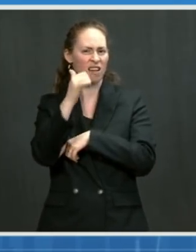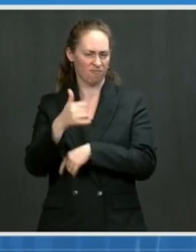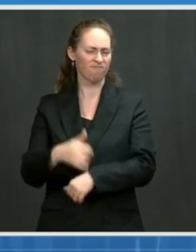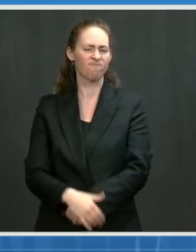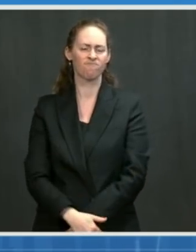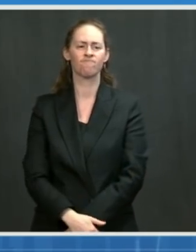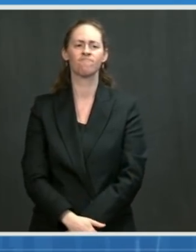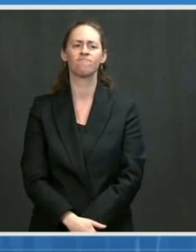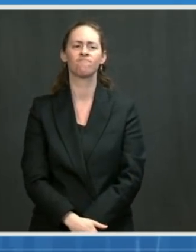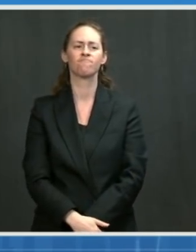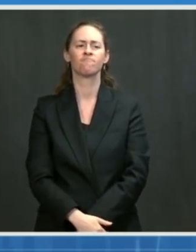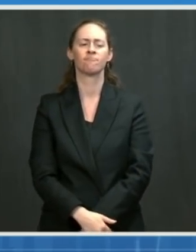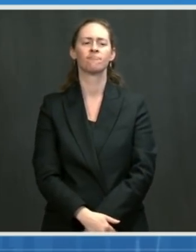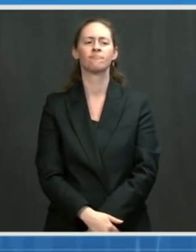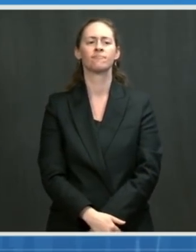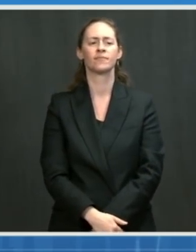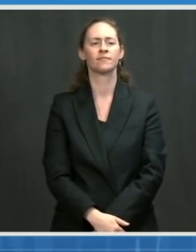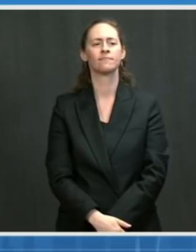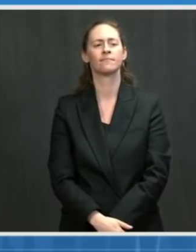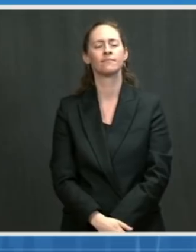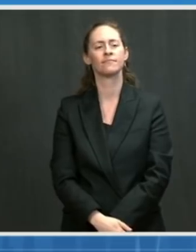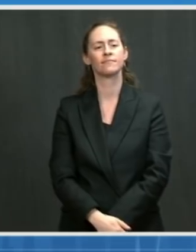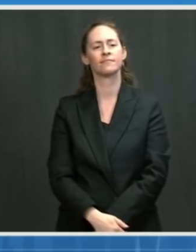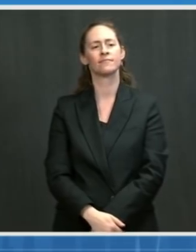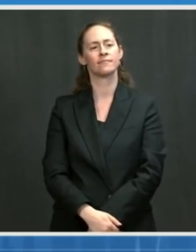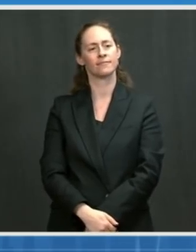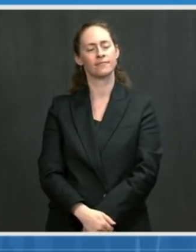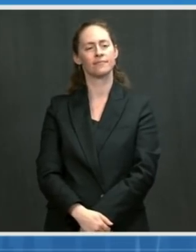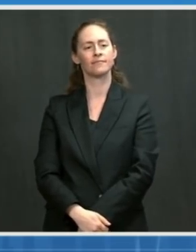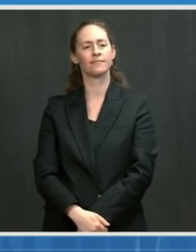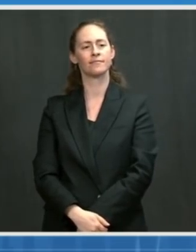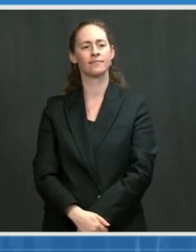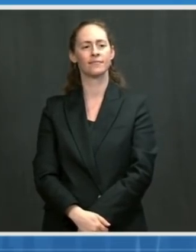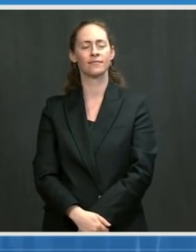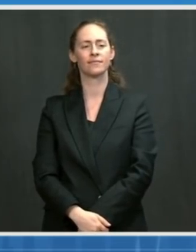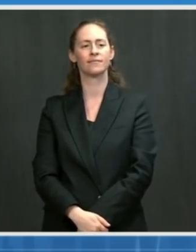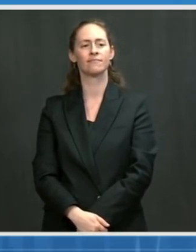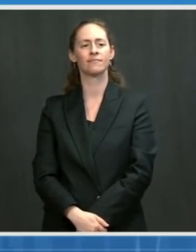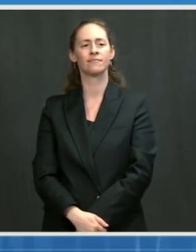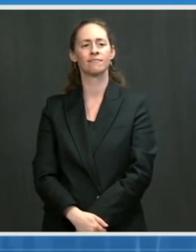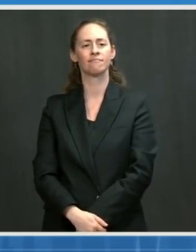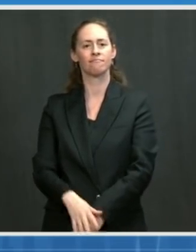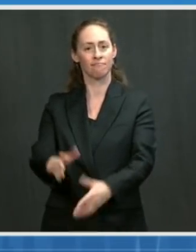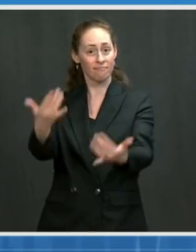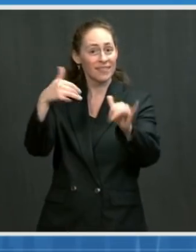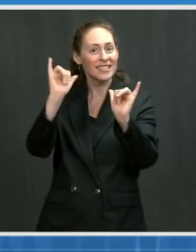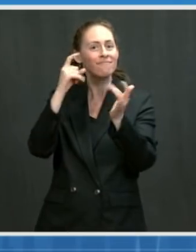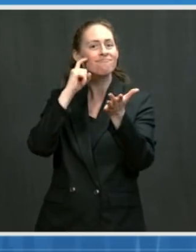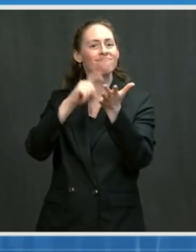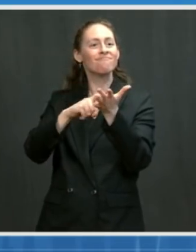THIS REPRESENTS YET ANOTHER DECREASE FROM OF ABOUT 23% FROM